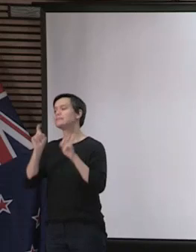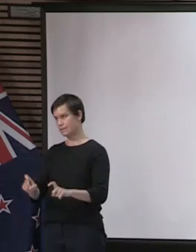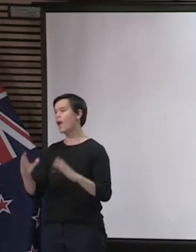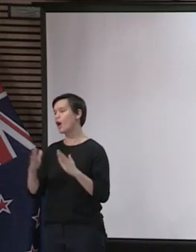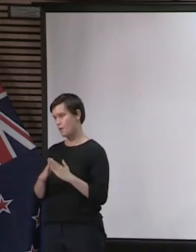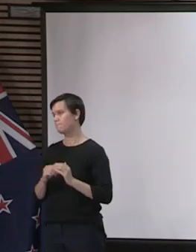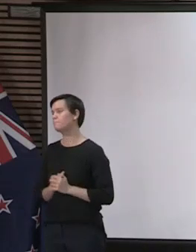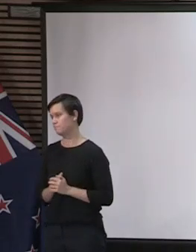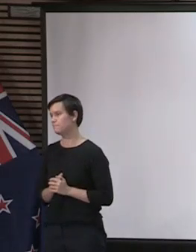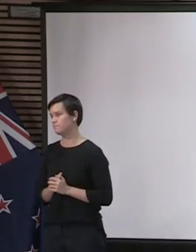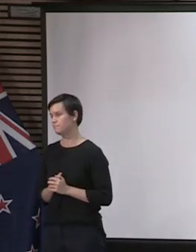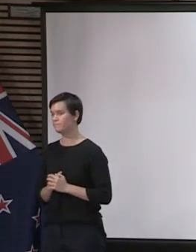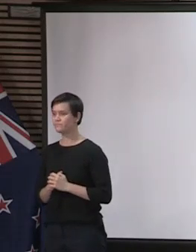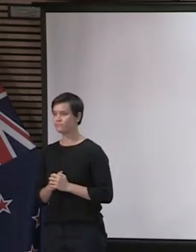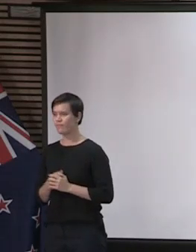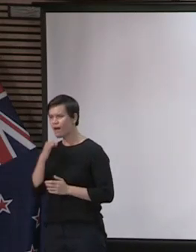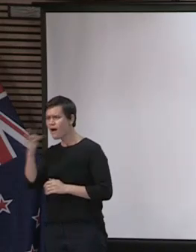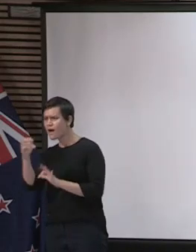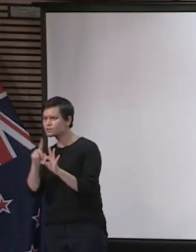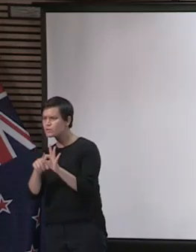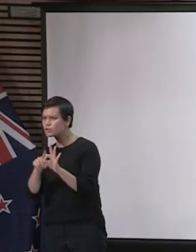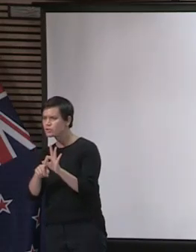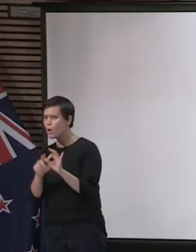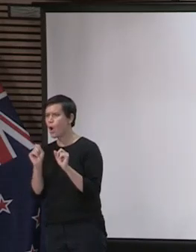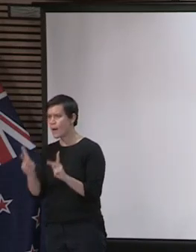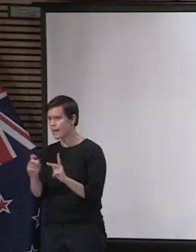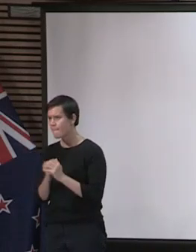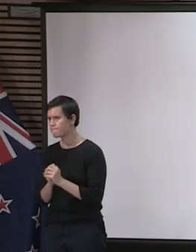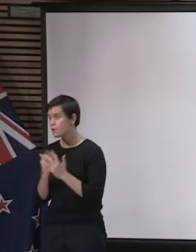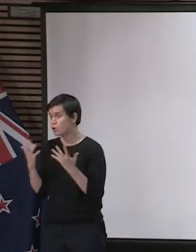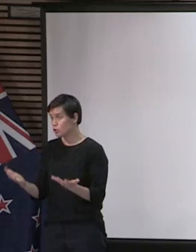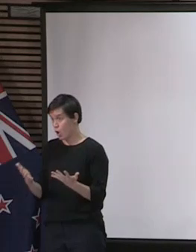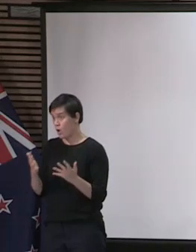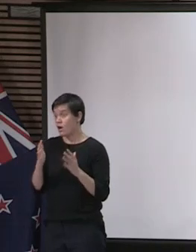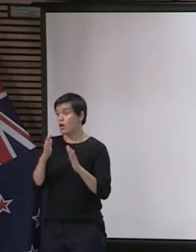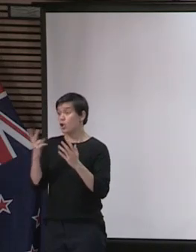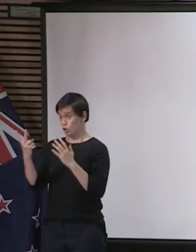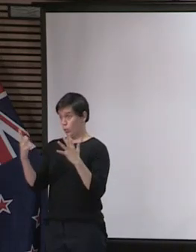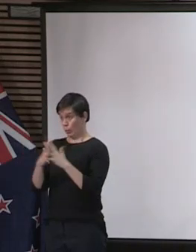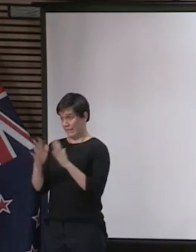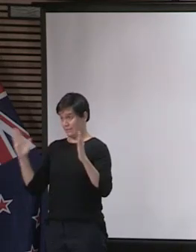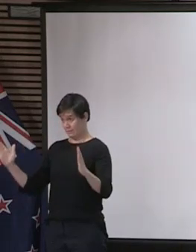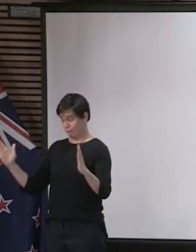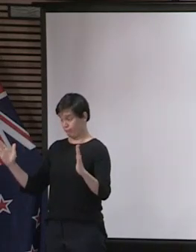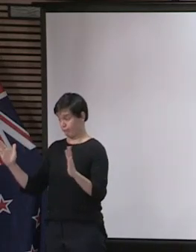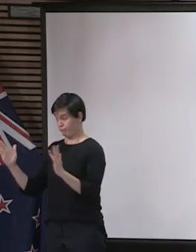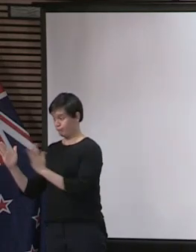your children at home, you should keep them at home.